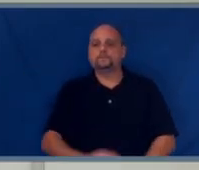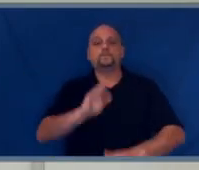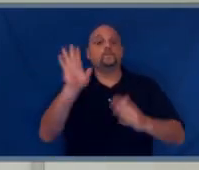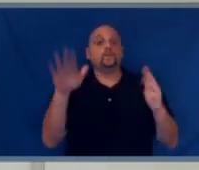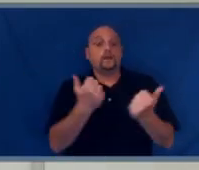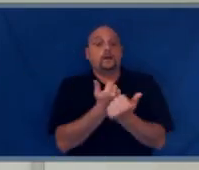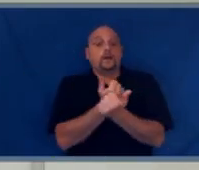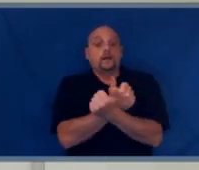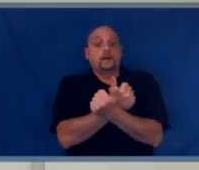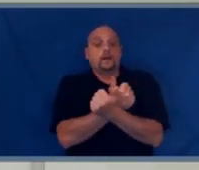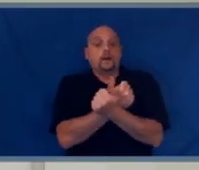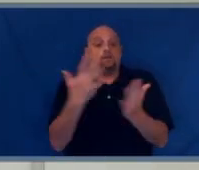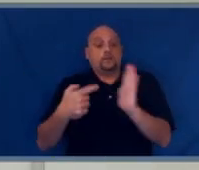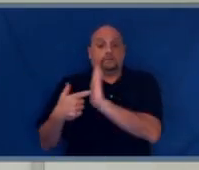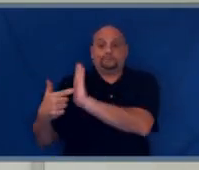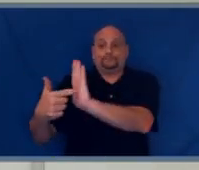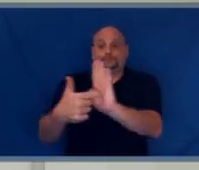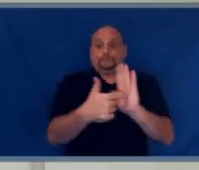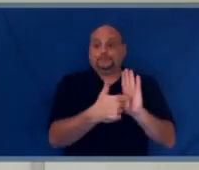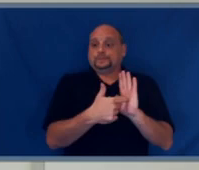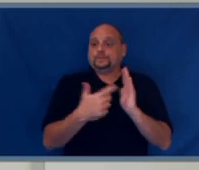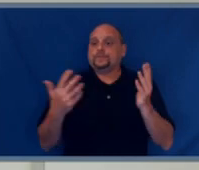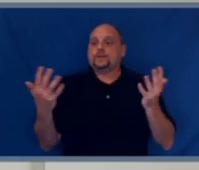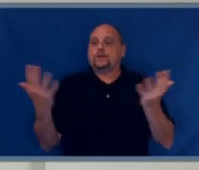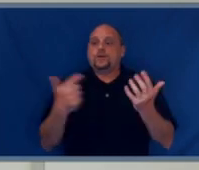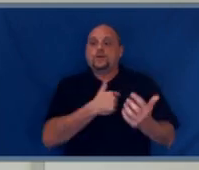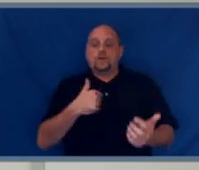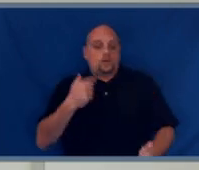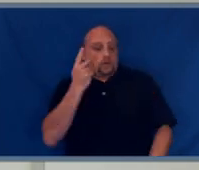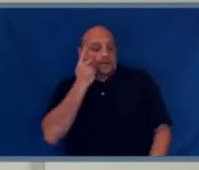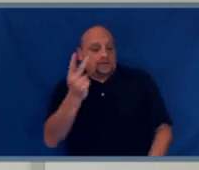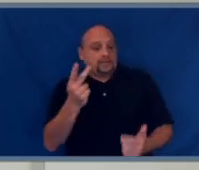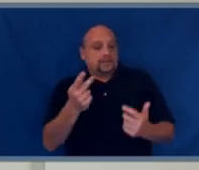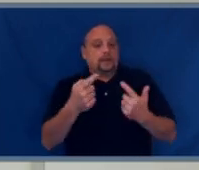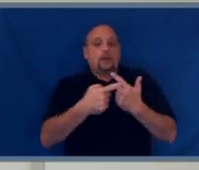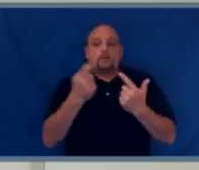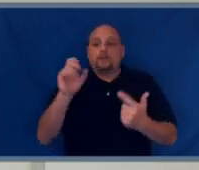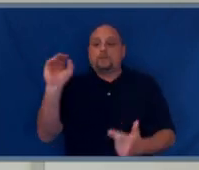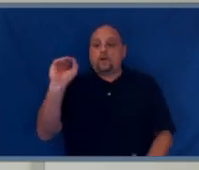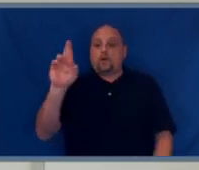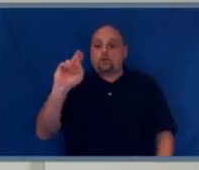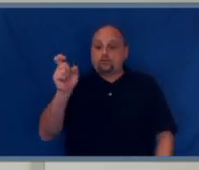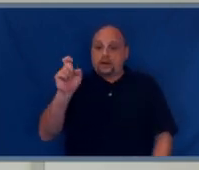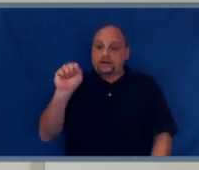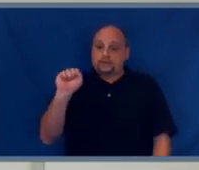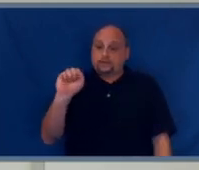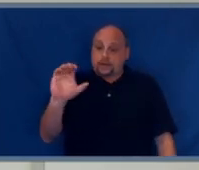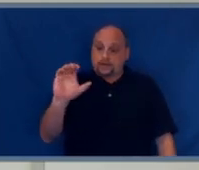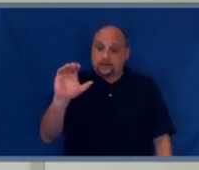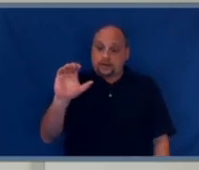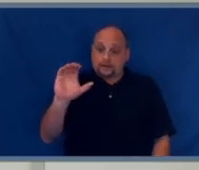THAT WE HAD FROM THE INSTRUMENTS ABOARD THE SPACECRAFT.